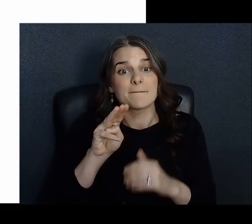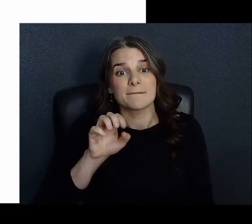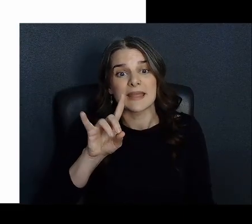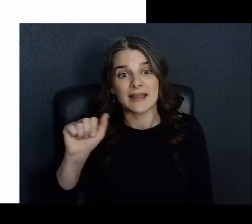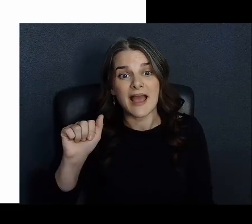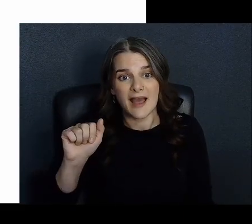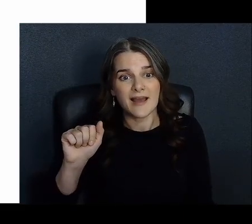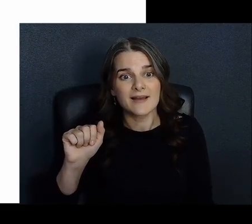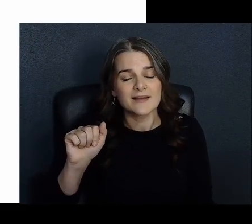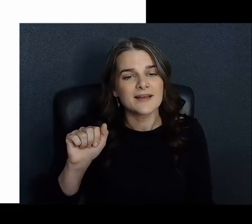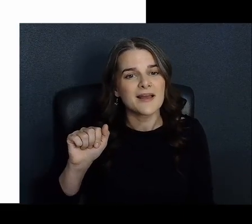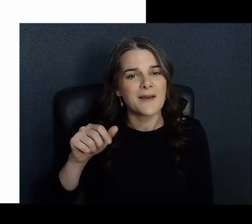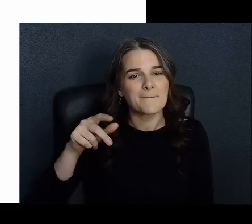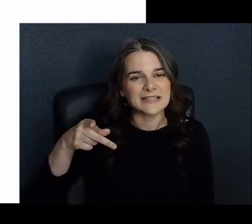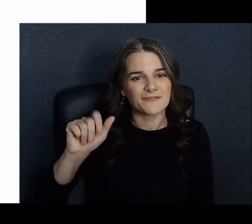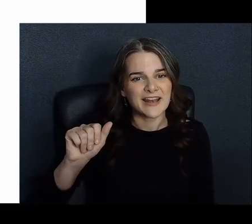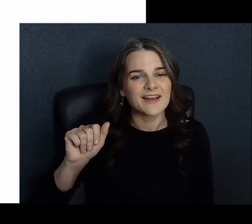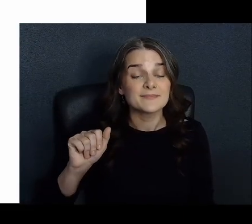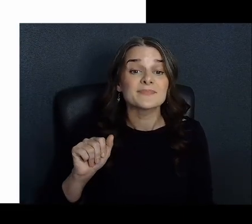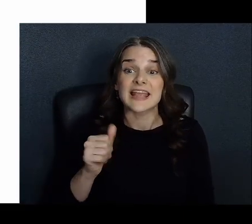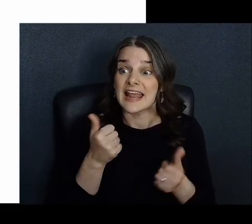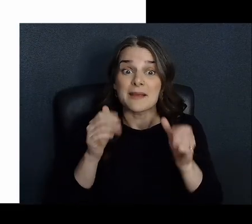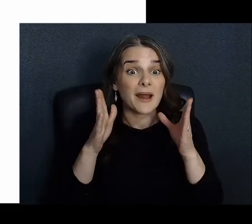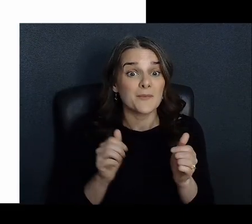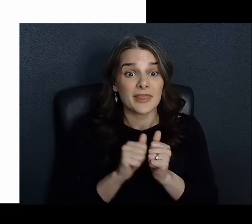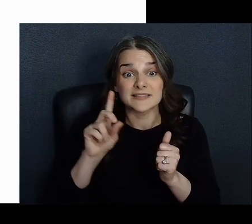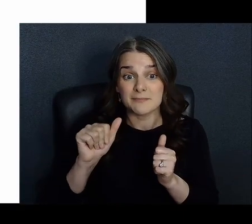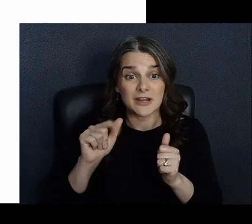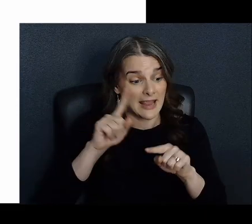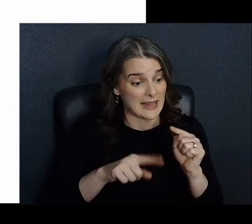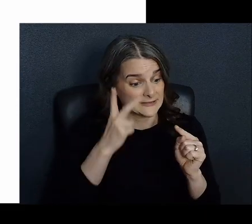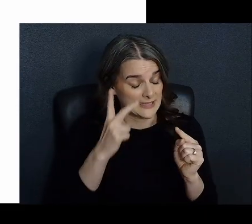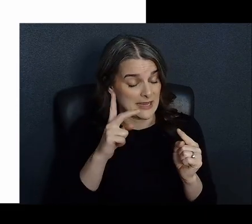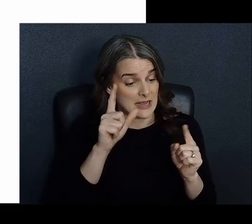disability, a physical disability that makes it difficult for you to hold or read